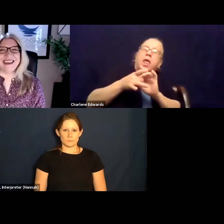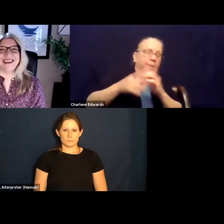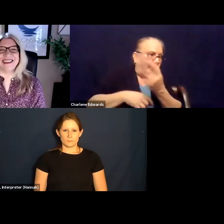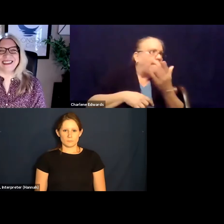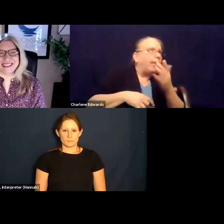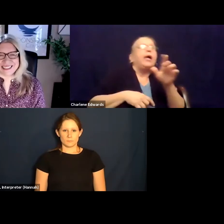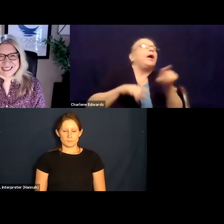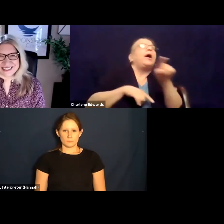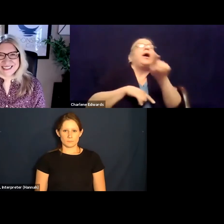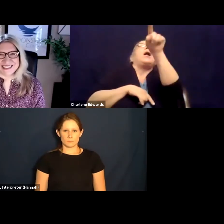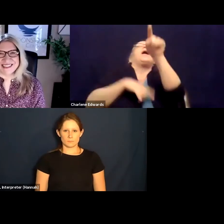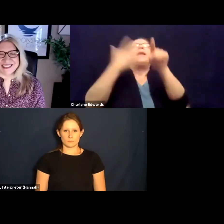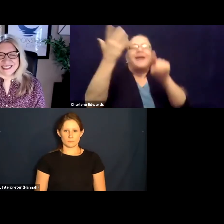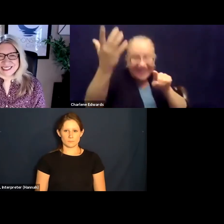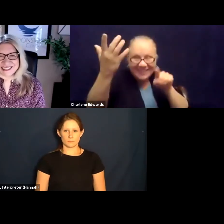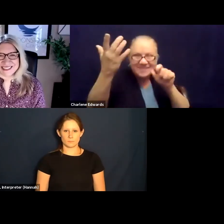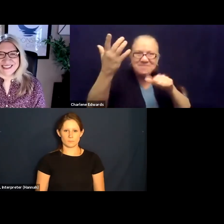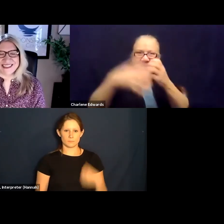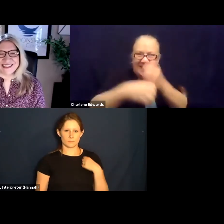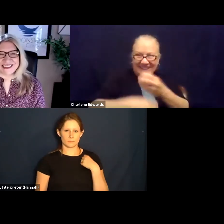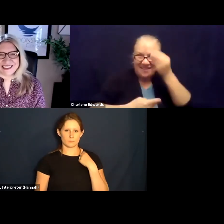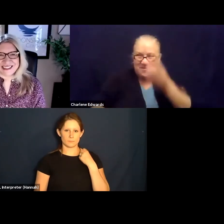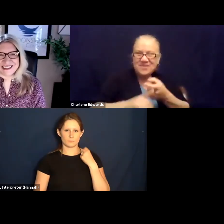is where we're supposed to be getting this information from. I'm sure they have one and